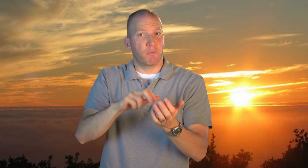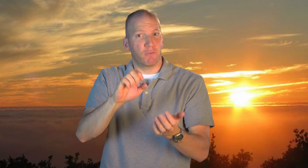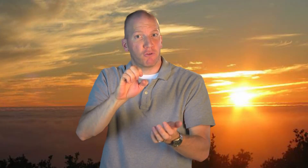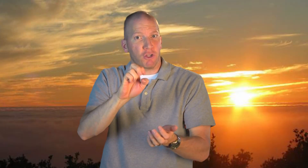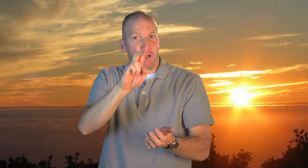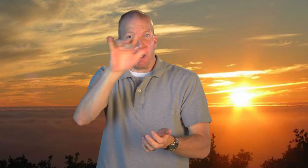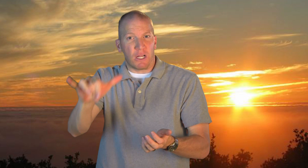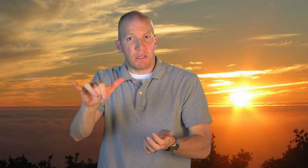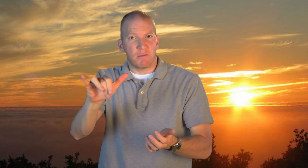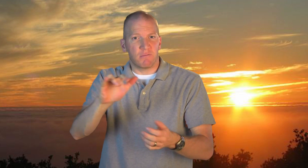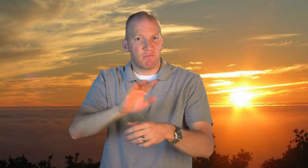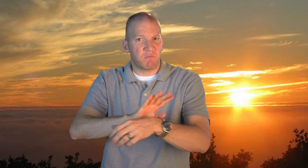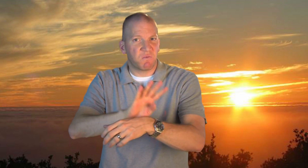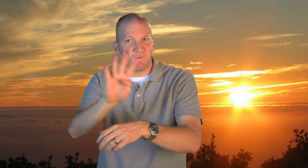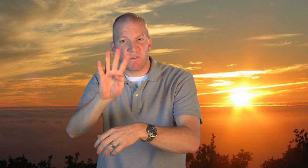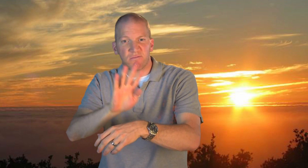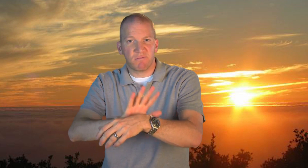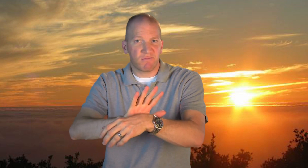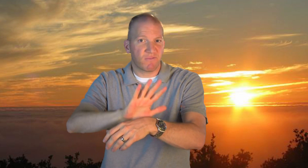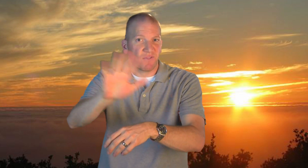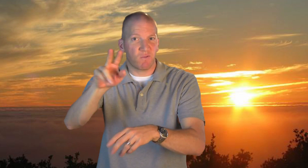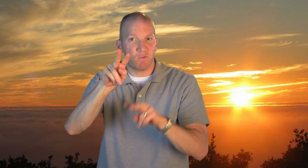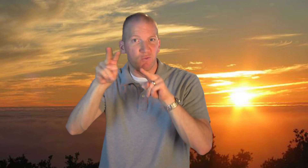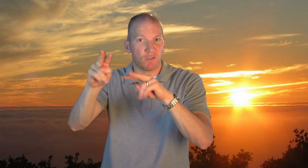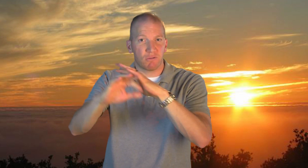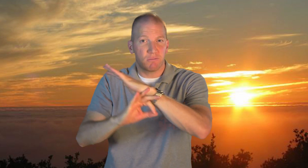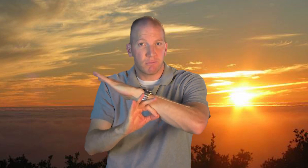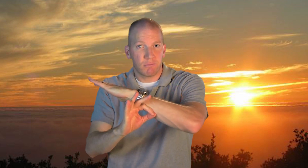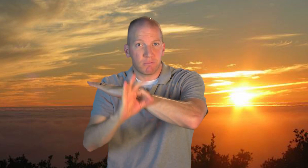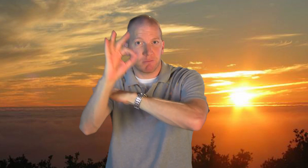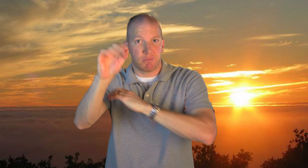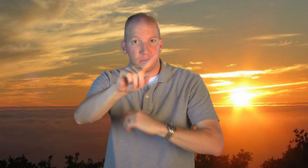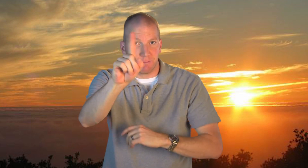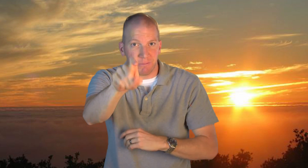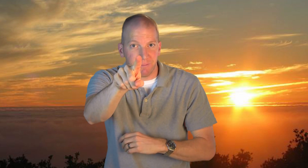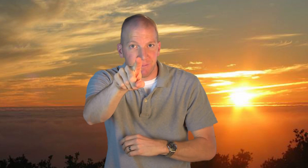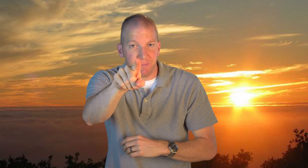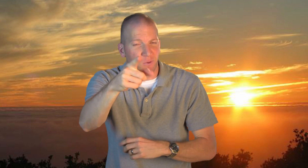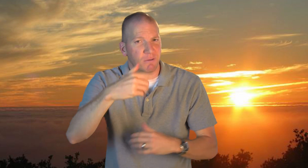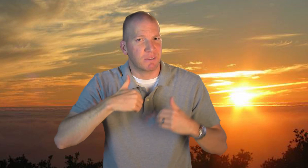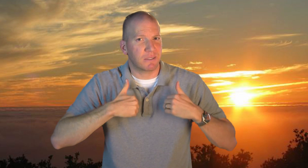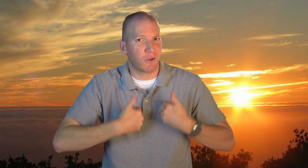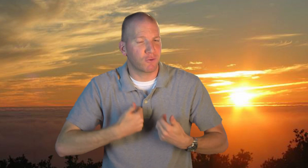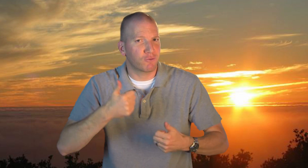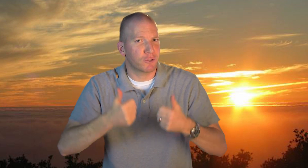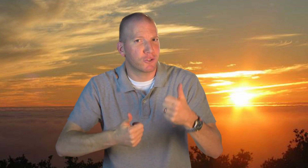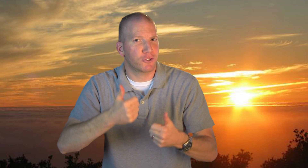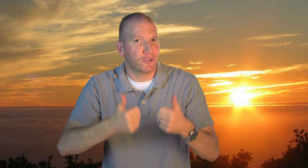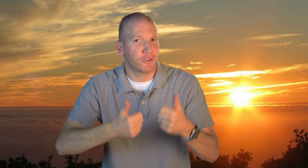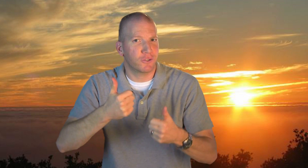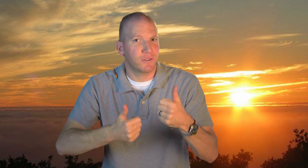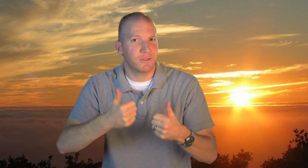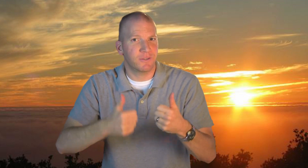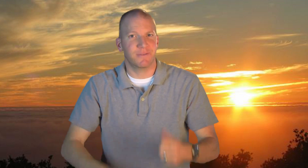Would you get up early at 4:00 or 5:00 to watch the sunrise or would you be too tired?